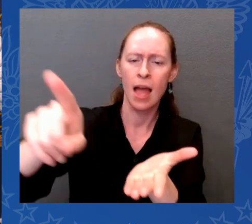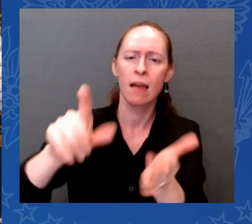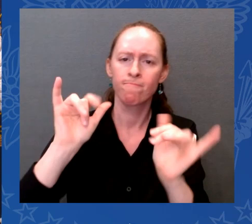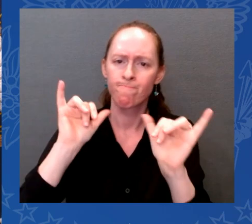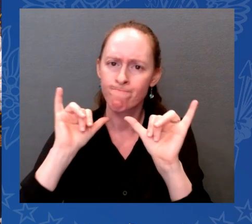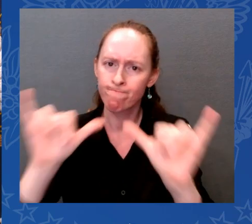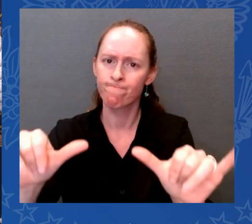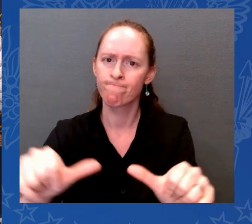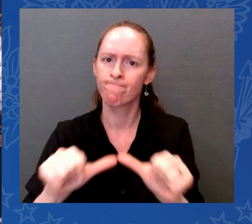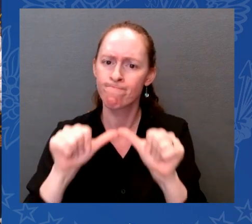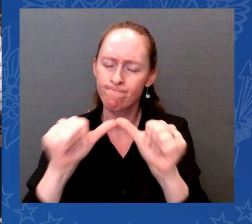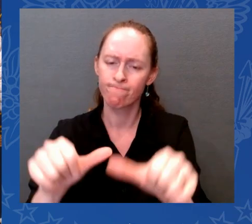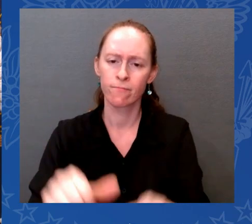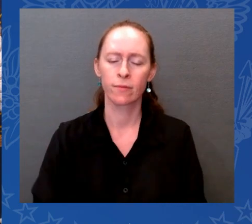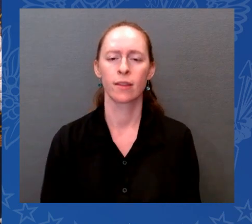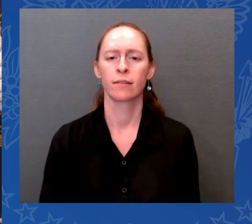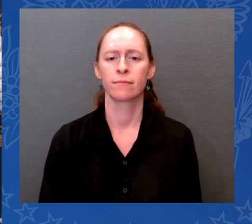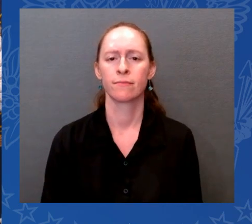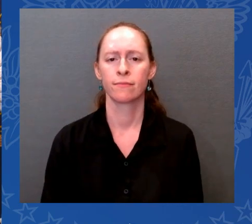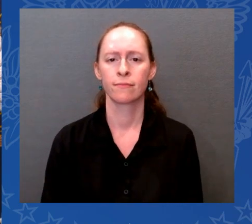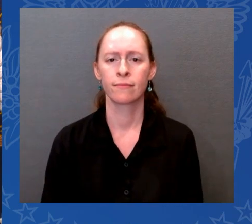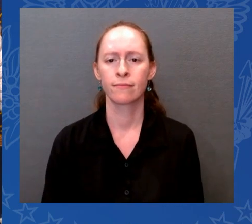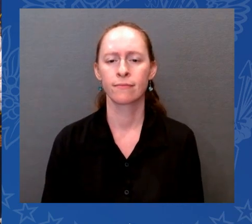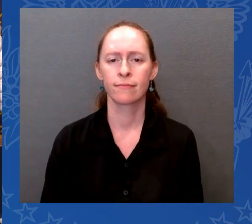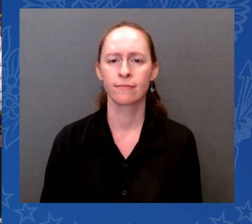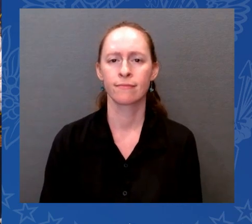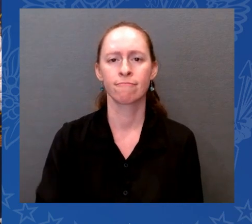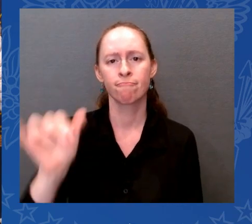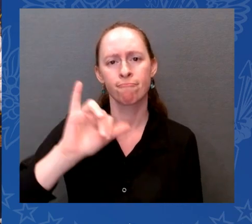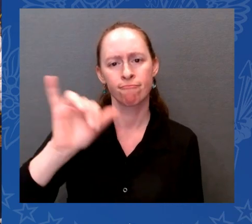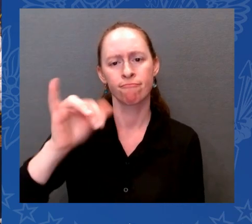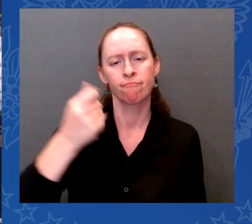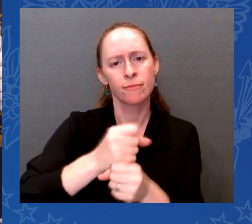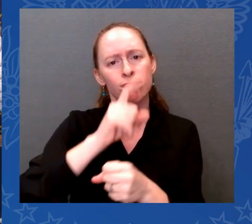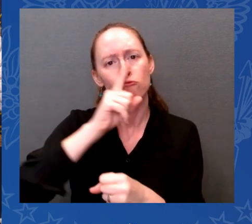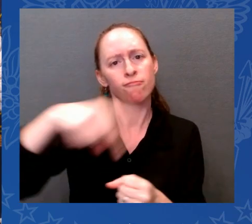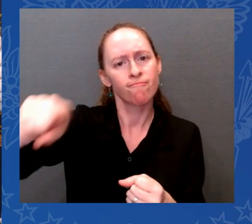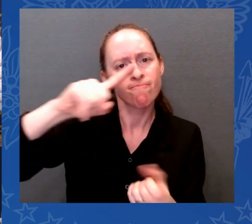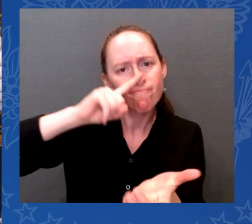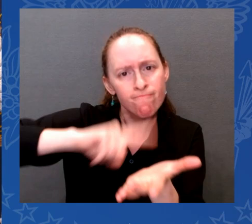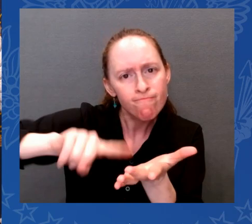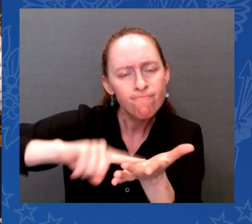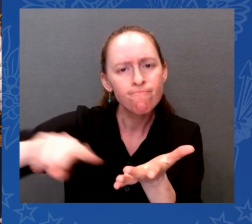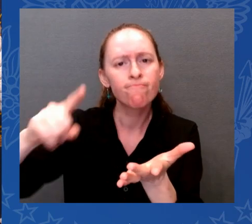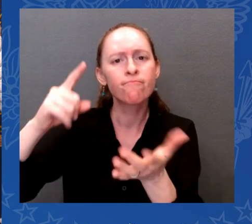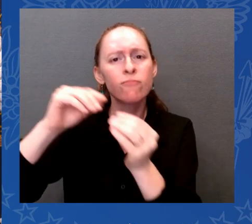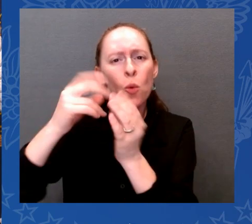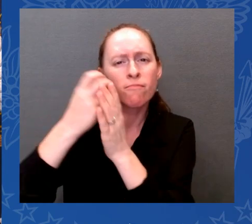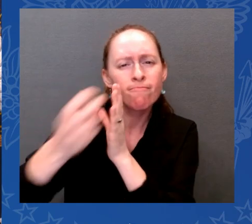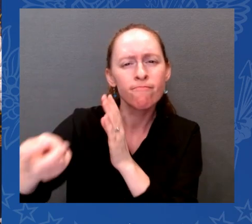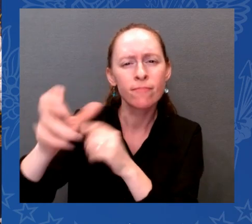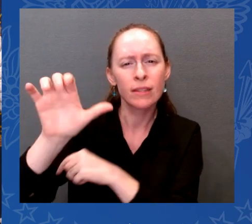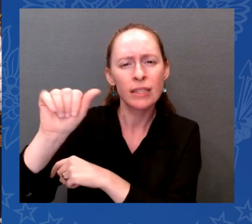And I'm also -- I'm also proud that last November, I signed into law Protecting America's First Responders Act,